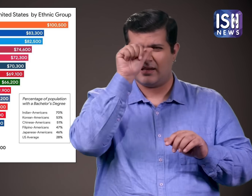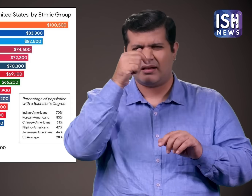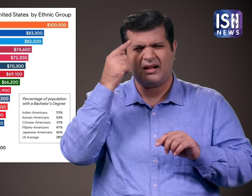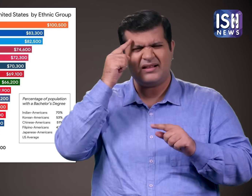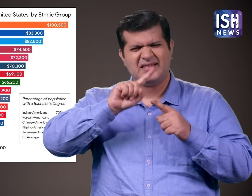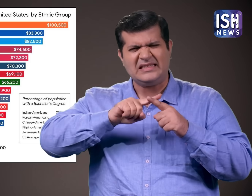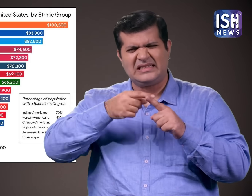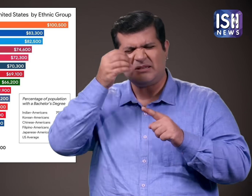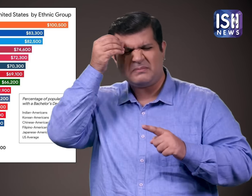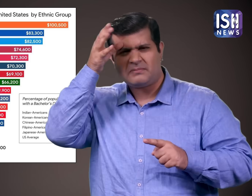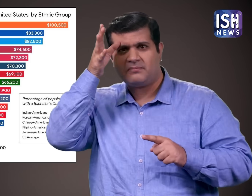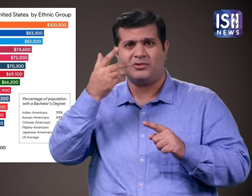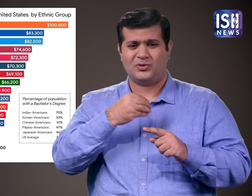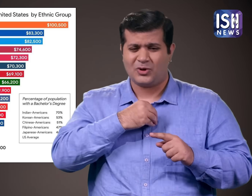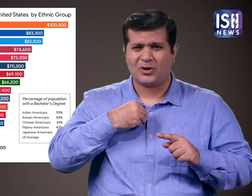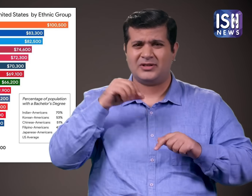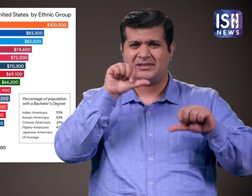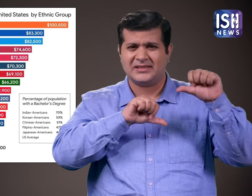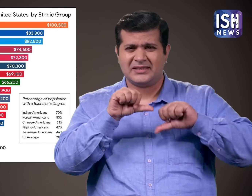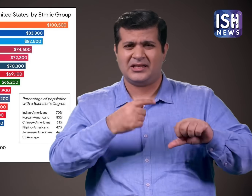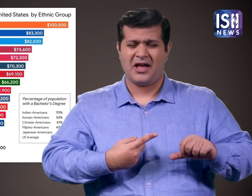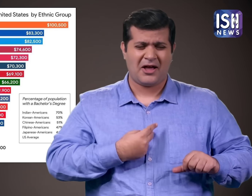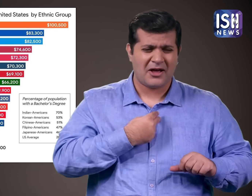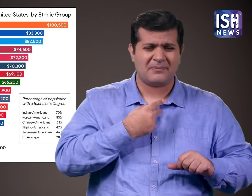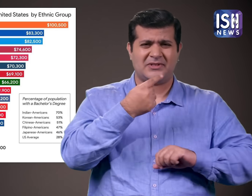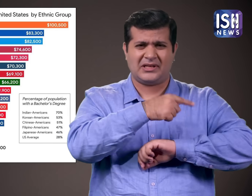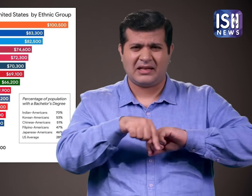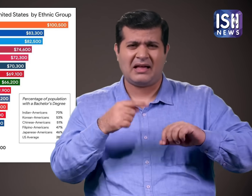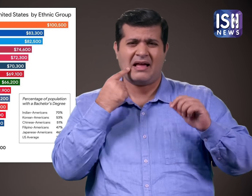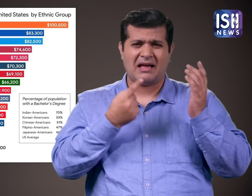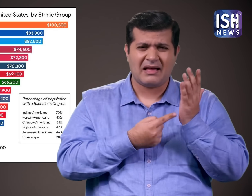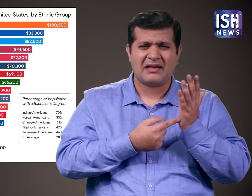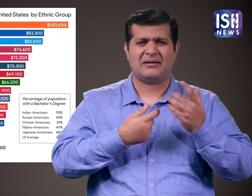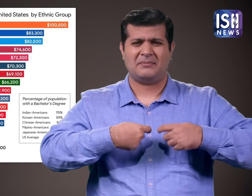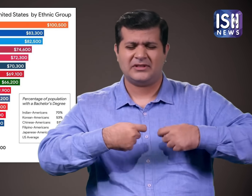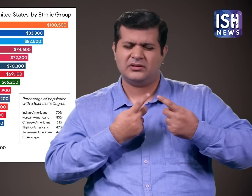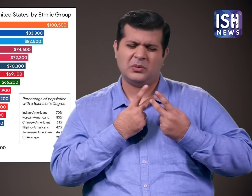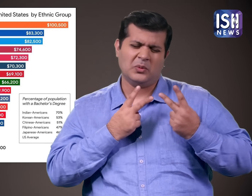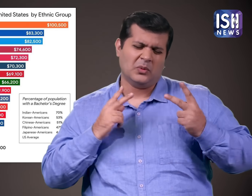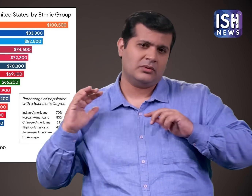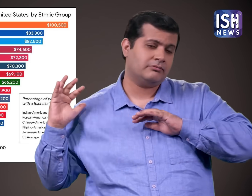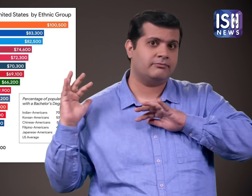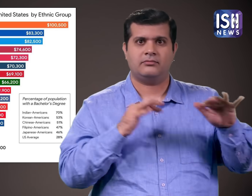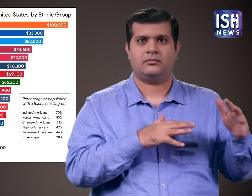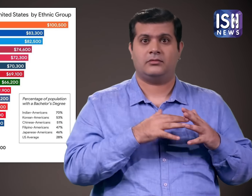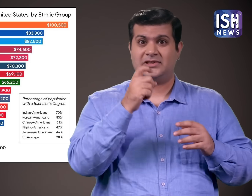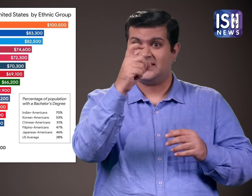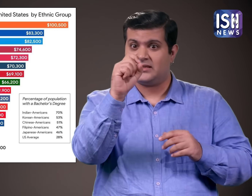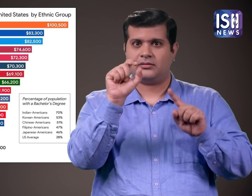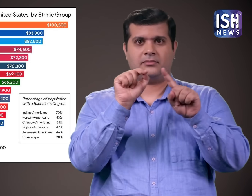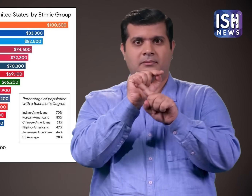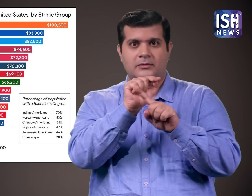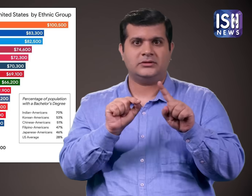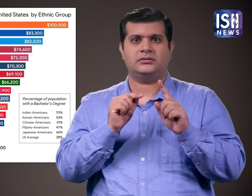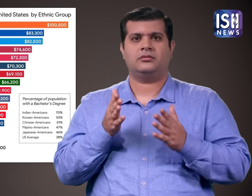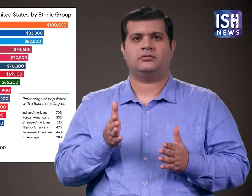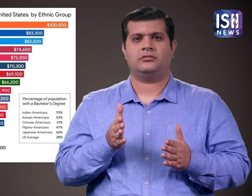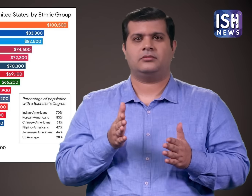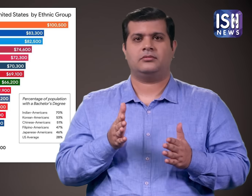Indian experts like doctors, scientists, engineers, IT specialists, and businessmen make up over 70% of H-1B visa holders.